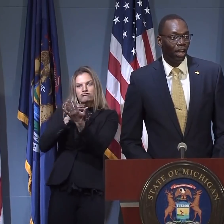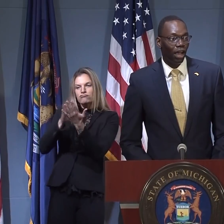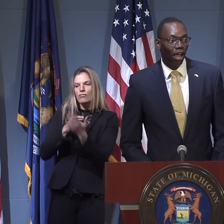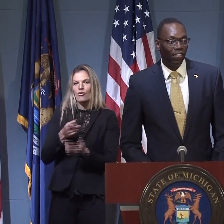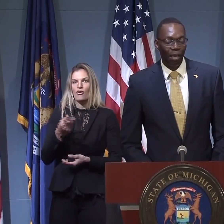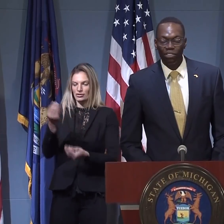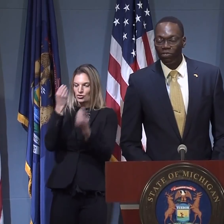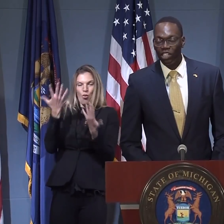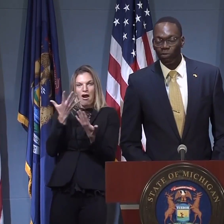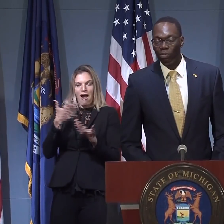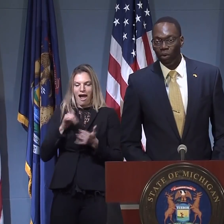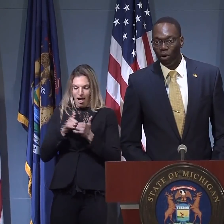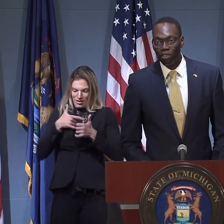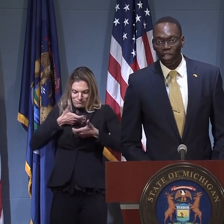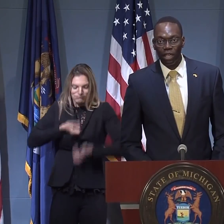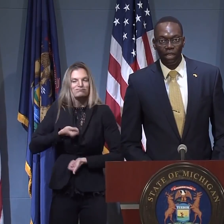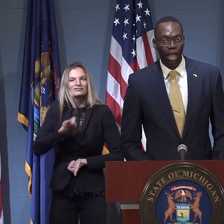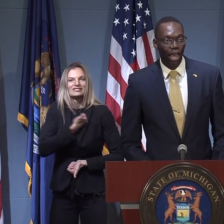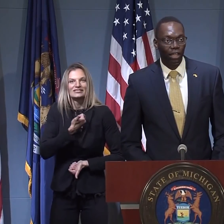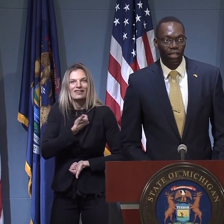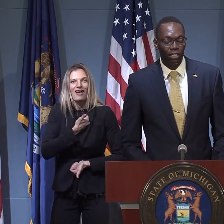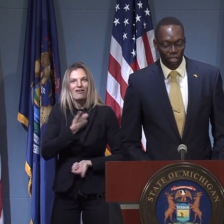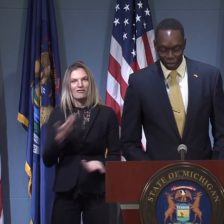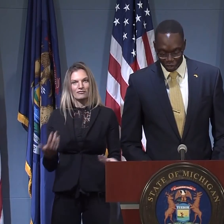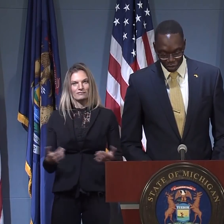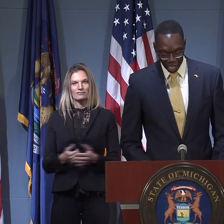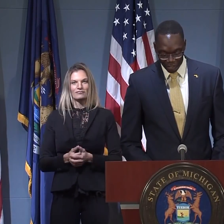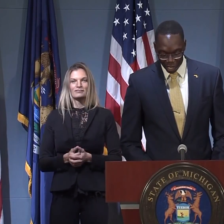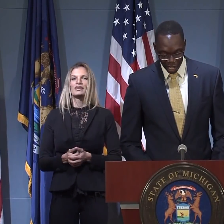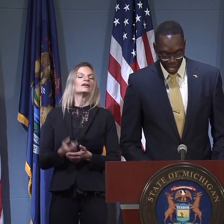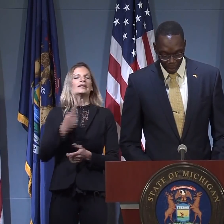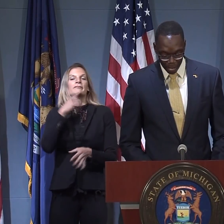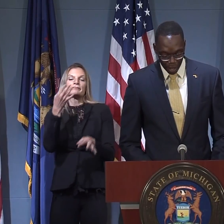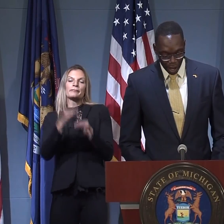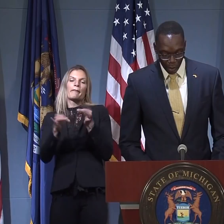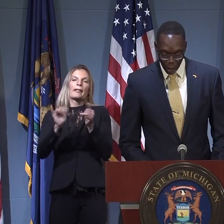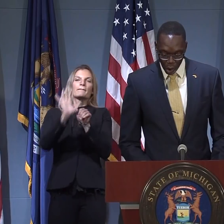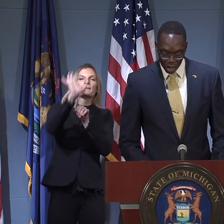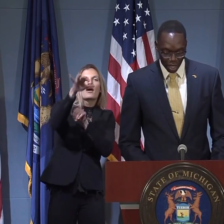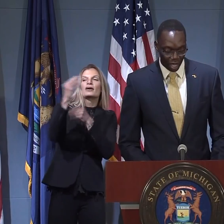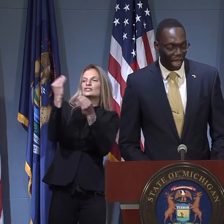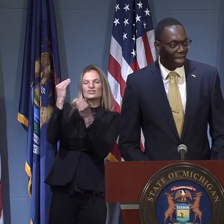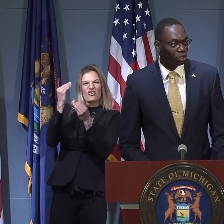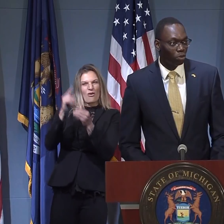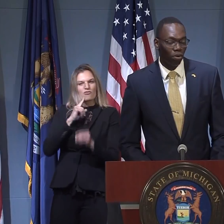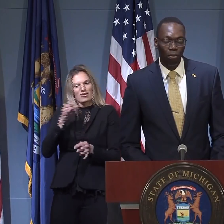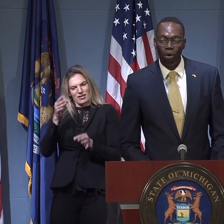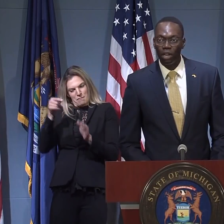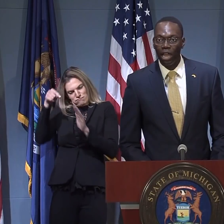HE WAS SOMEBODY TWO TAUGHT ME TO BELIEVE IN MYSELF, TO BE CONFIDENT, BELIEVE IN THE SKILLS